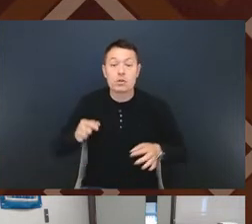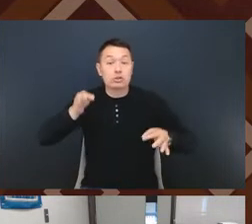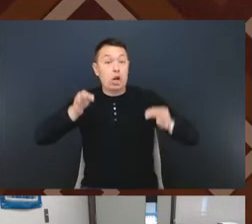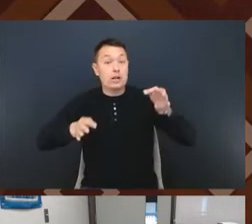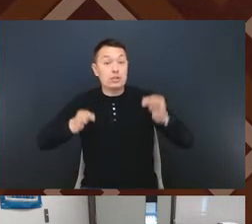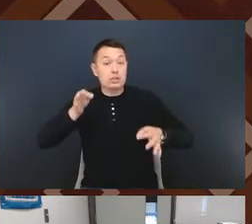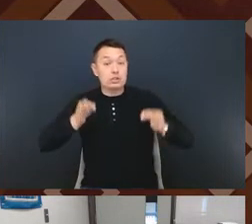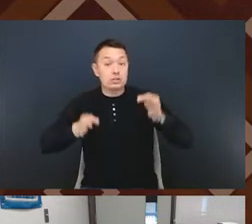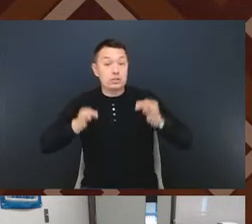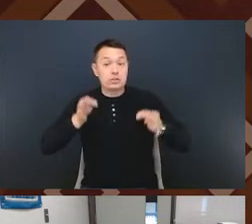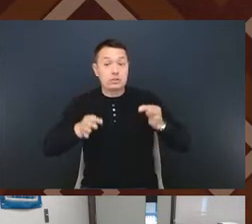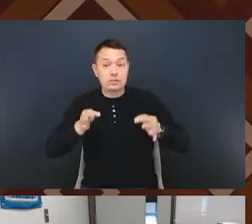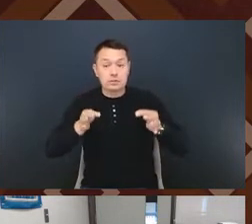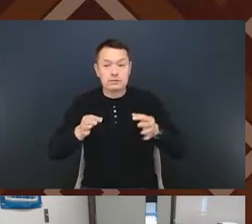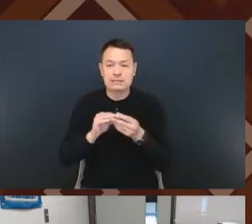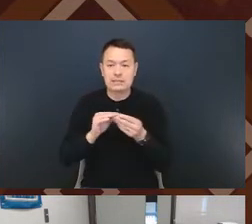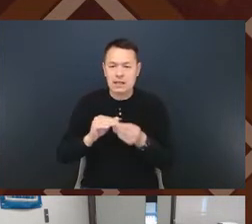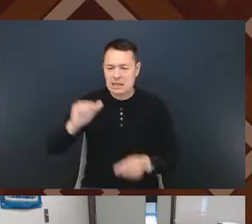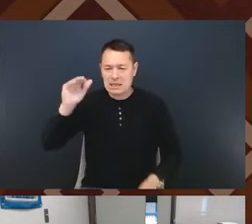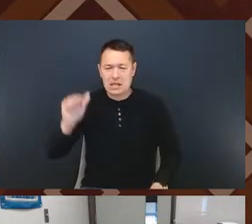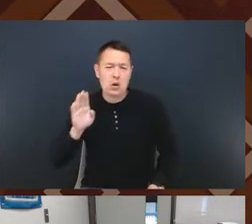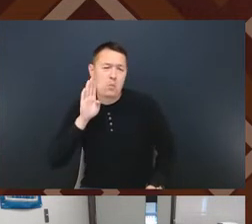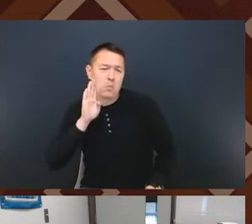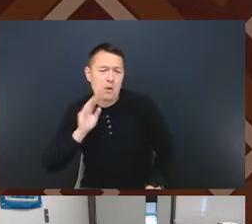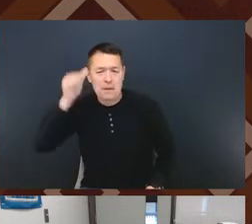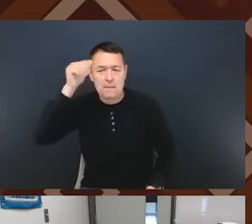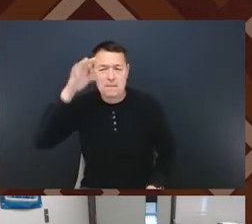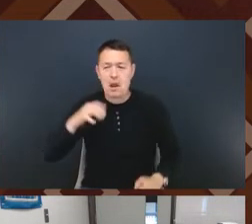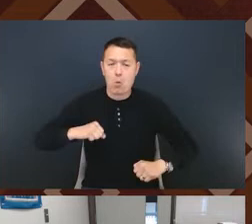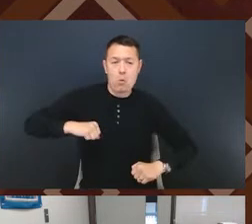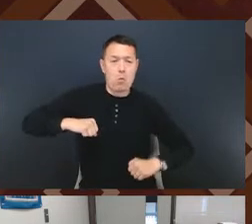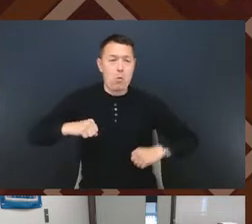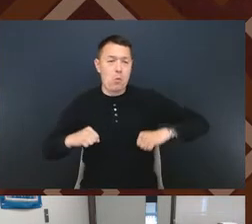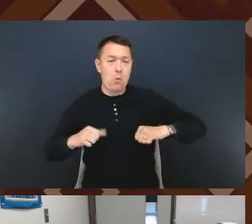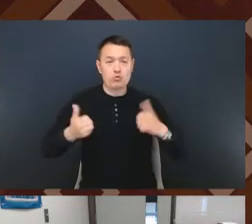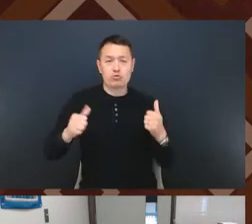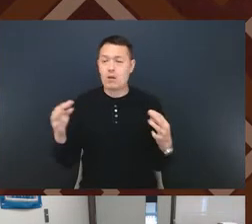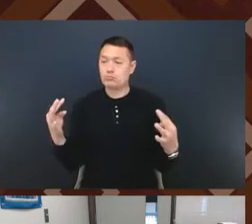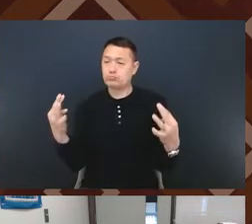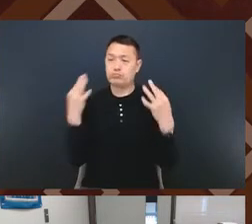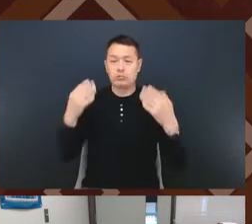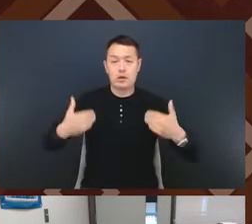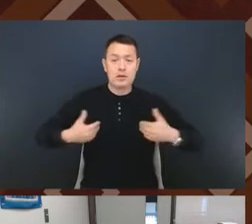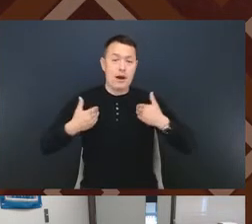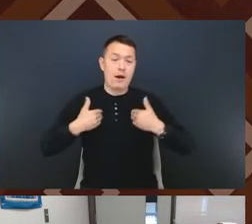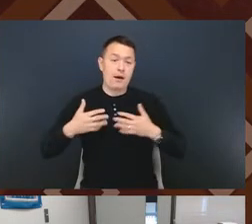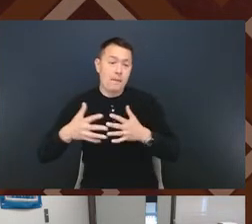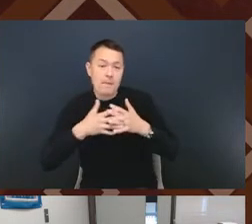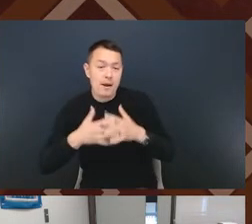little brown men strutting like a peacock to attract the attention of young American and Mexican girls ten years